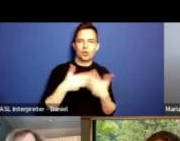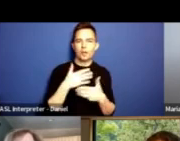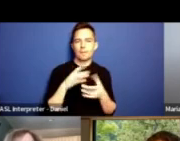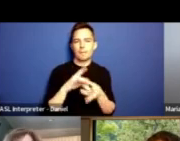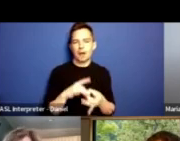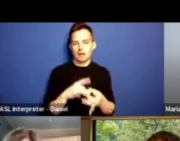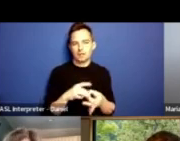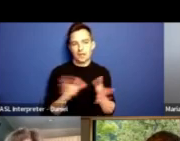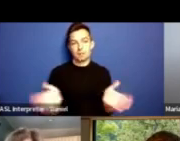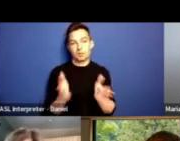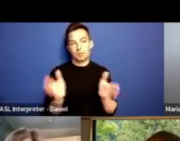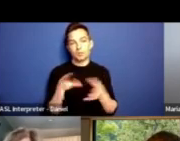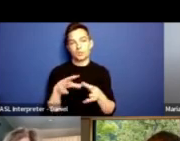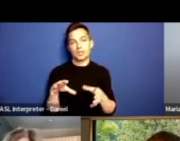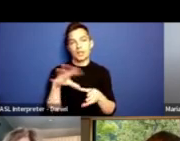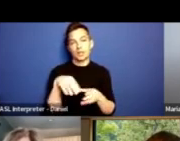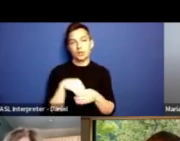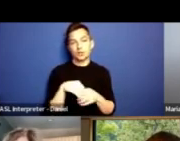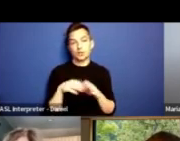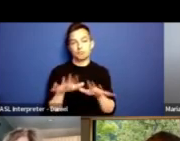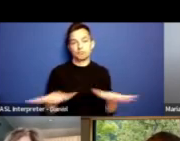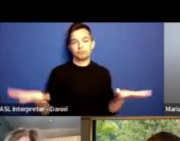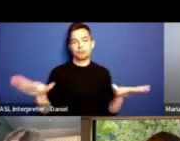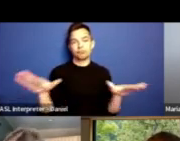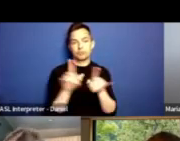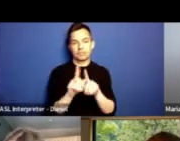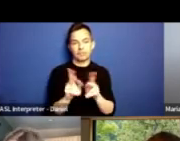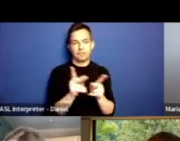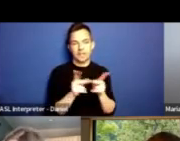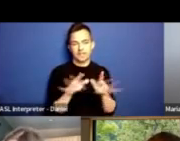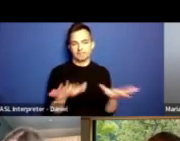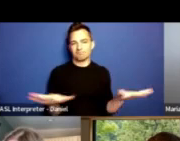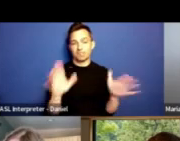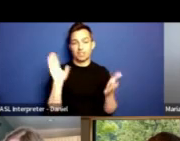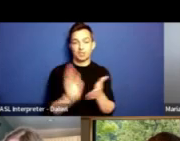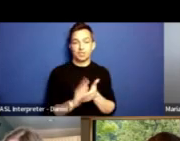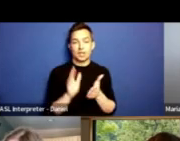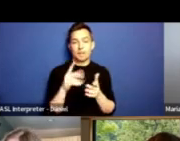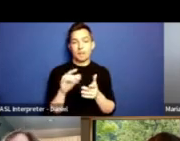promotes inclusion across all spaces. It decreases public spending and it's it's good for